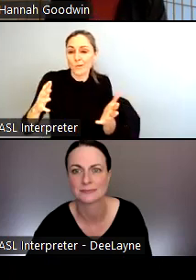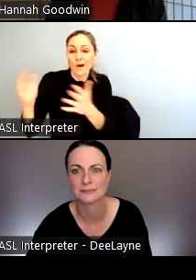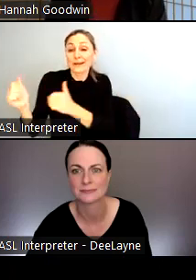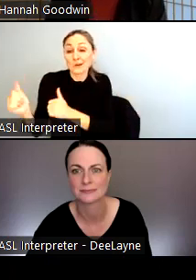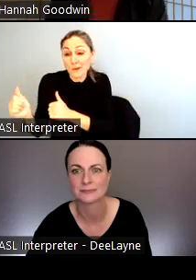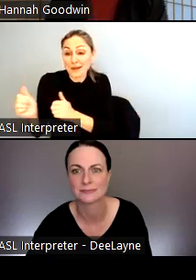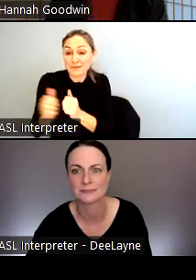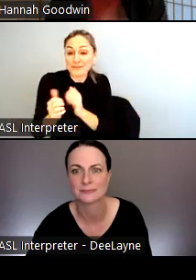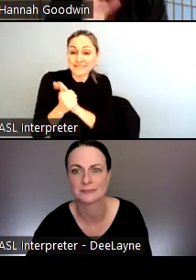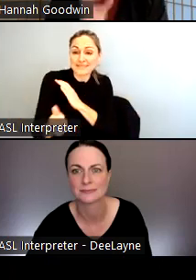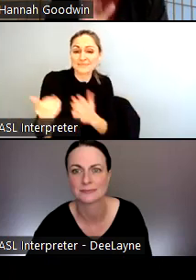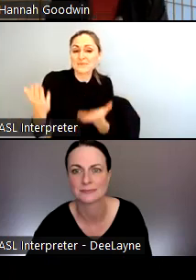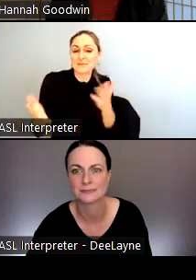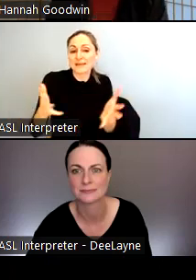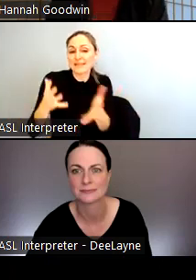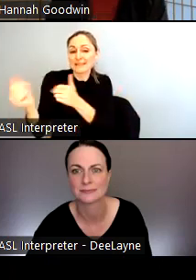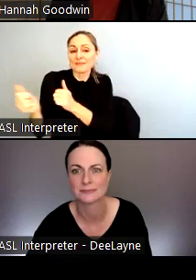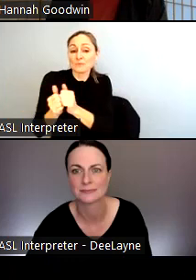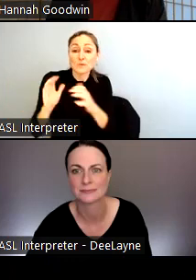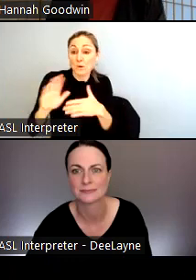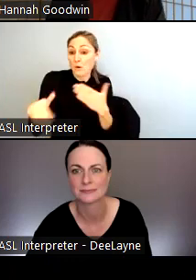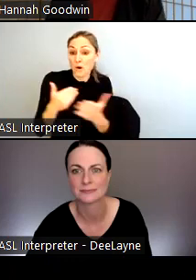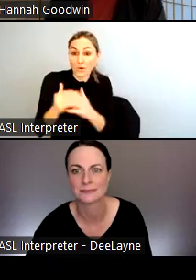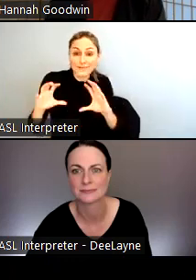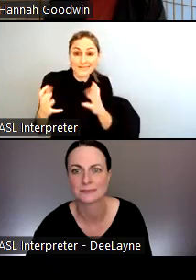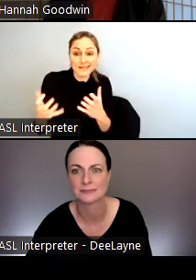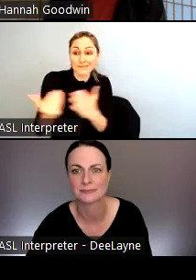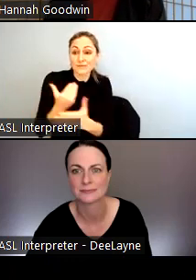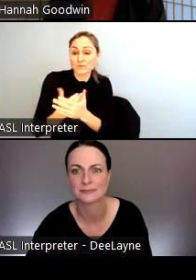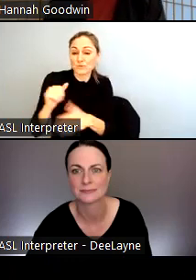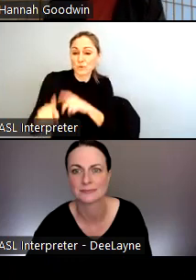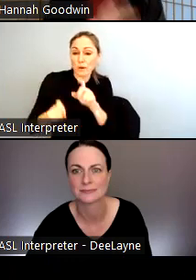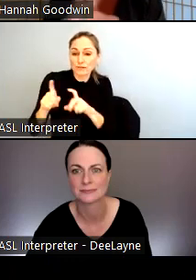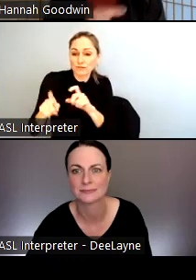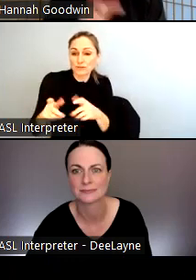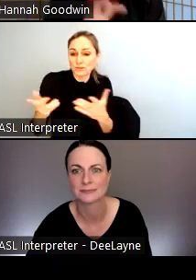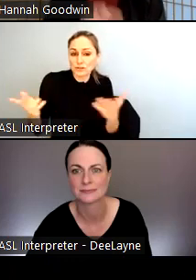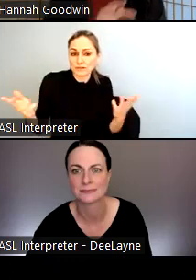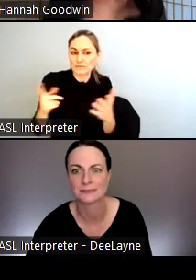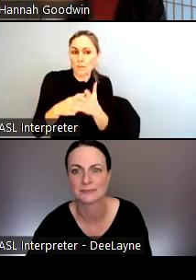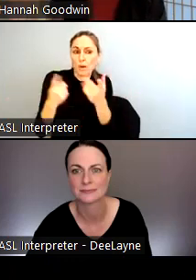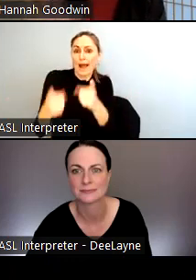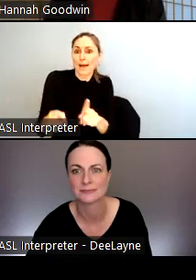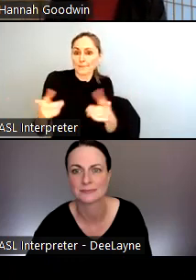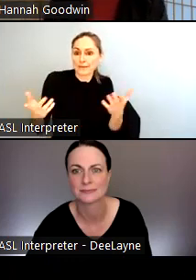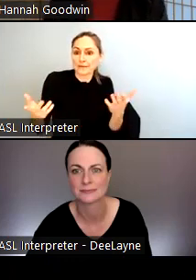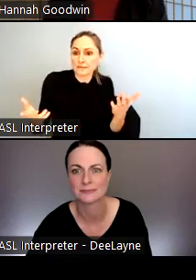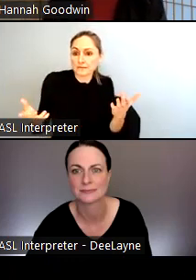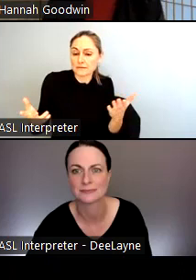They may be walking away with a whole set of new questions, but what happens at the end,